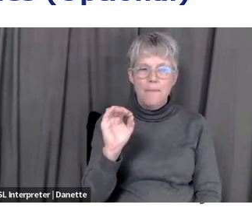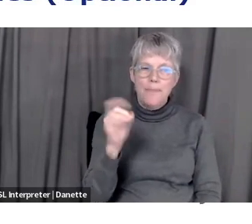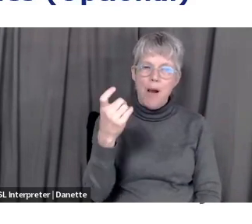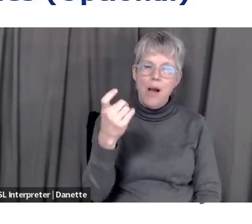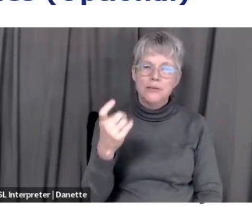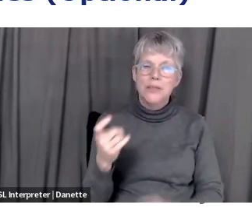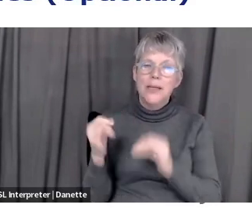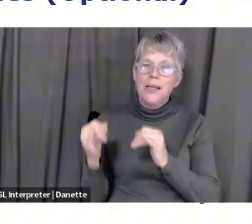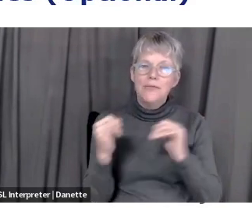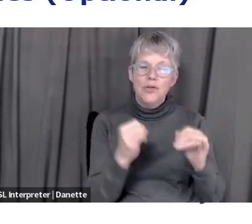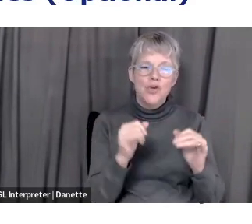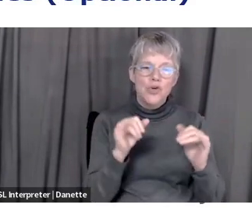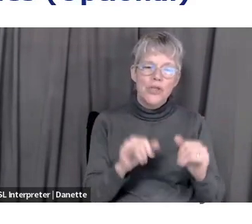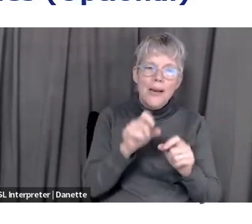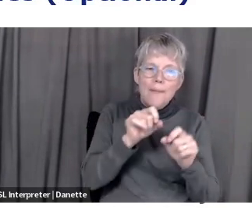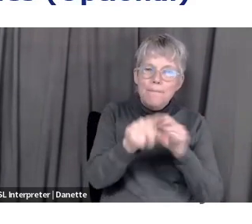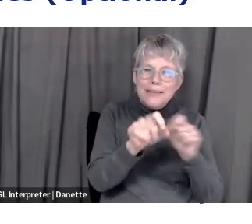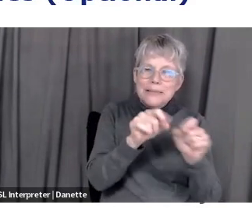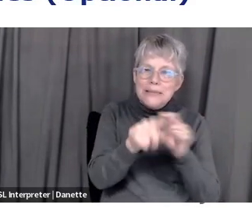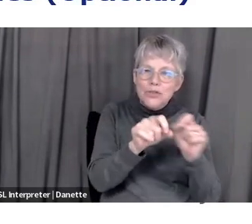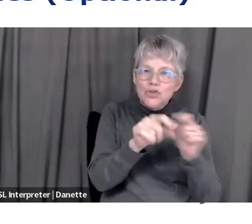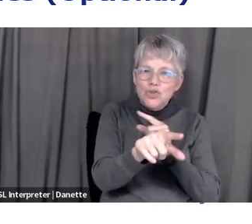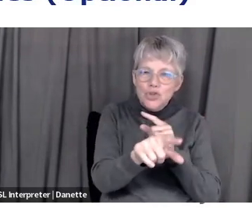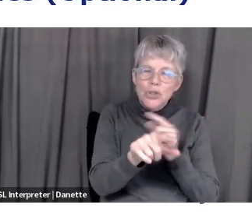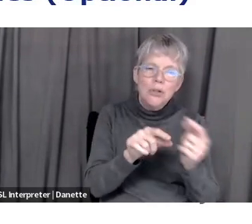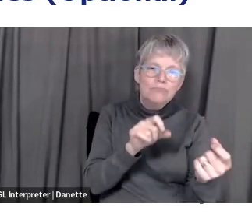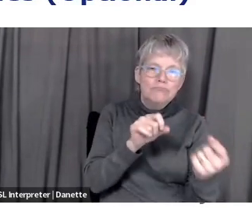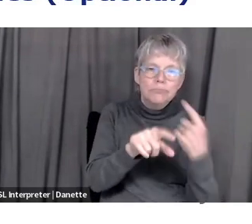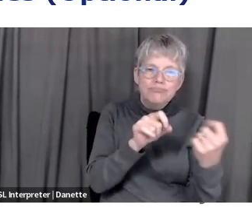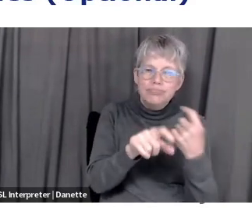So an inbox is where individuals in the app can message with our peers directly.